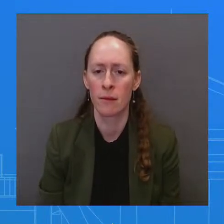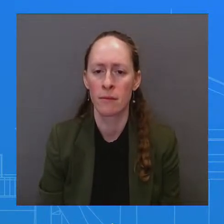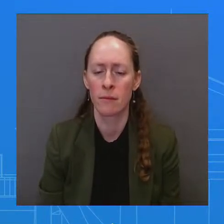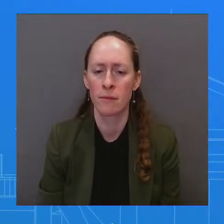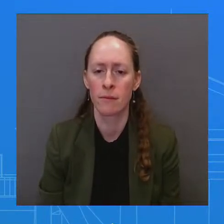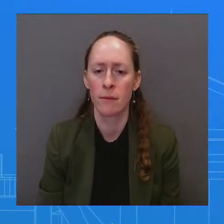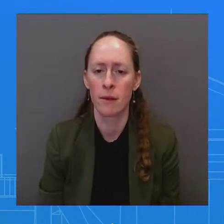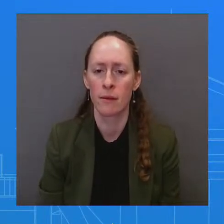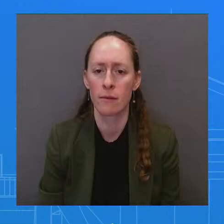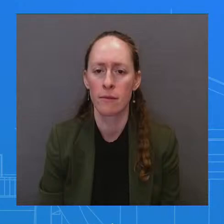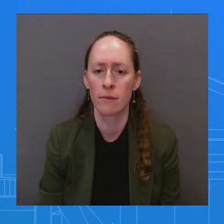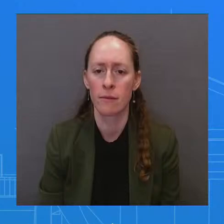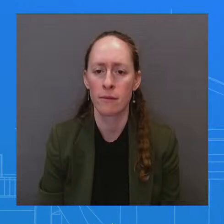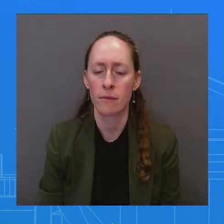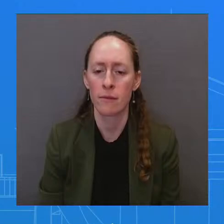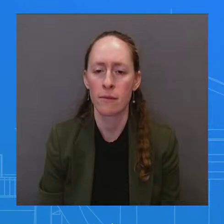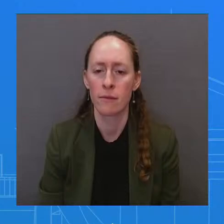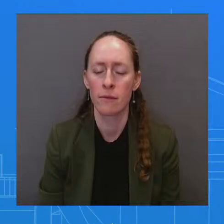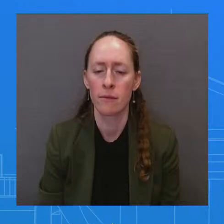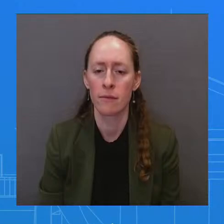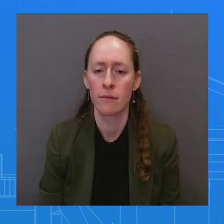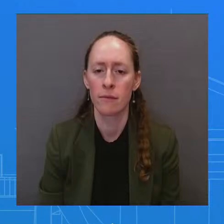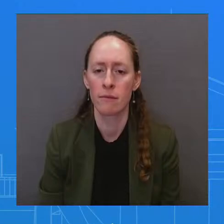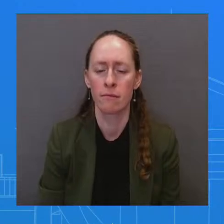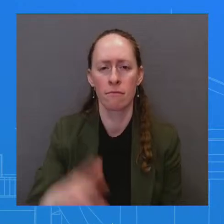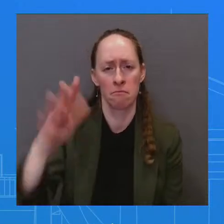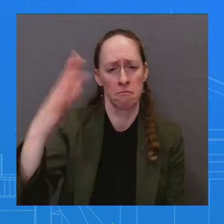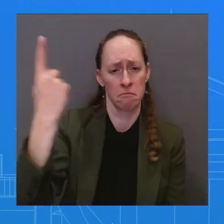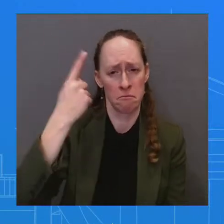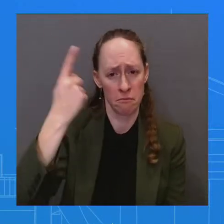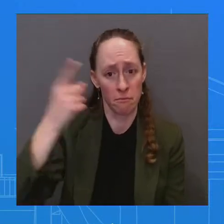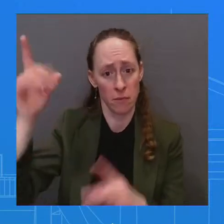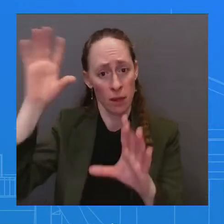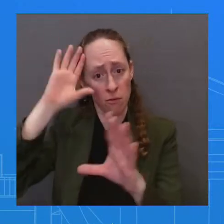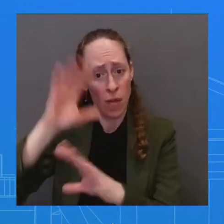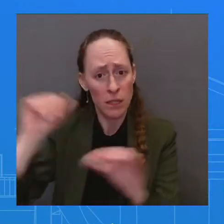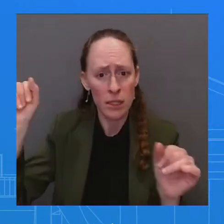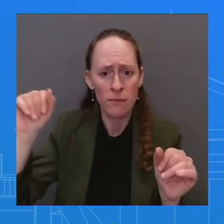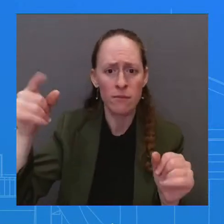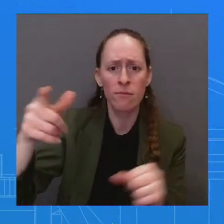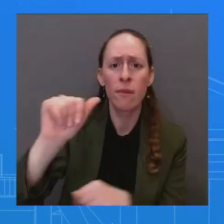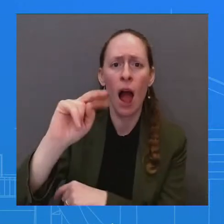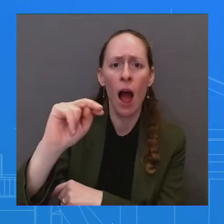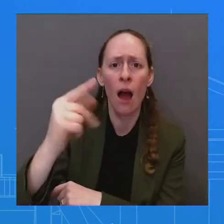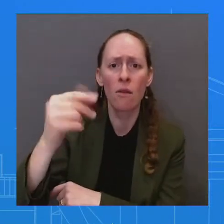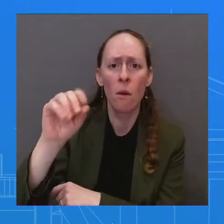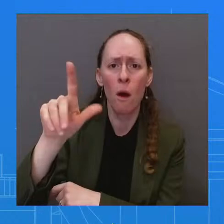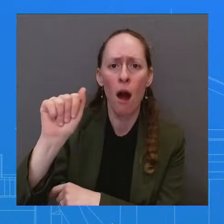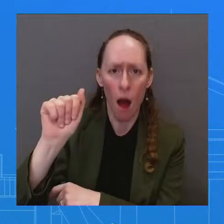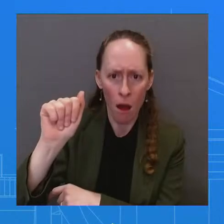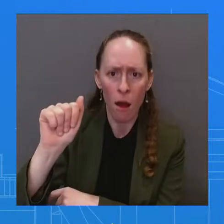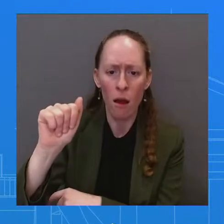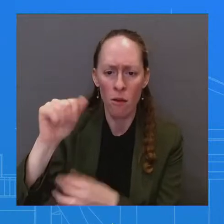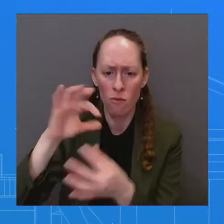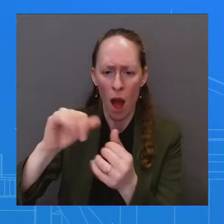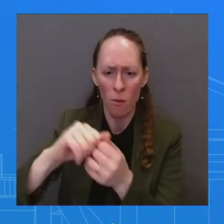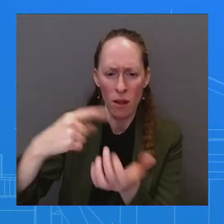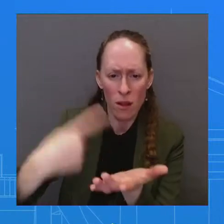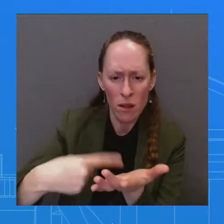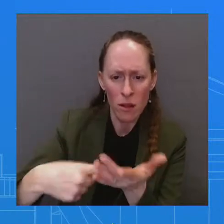with the president of Angola on trade -- the deals with the Congo and Zambia. Is that playing a part in also trying to stabilize